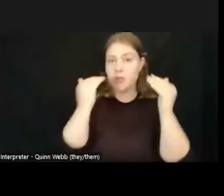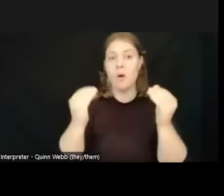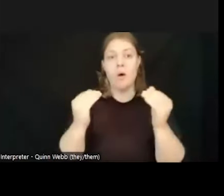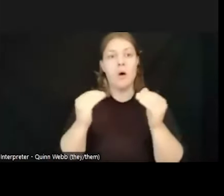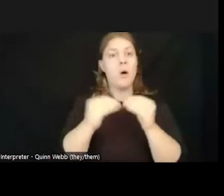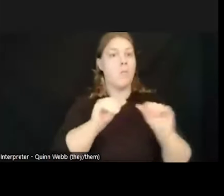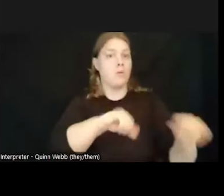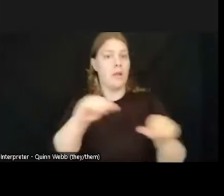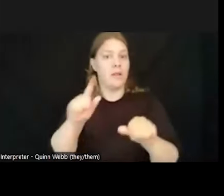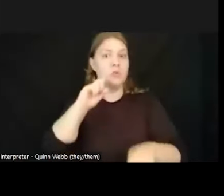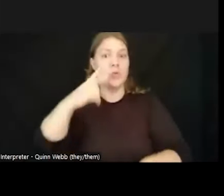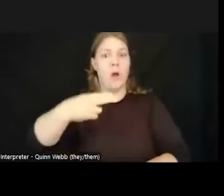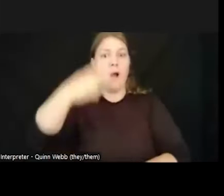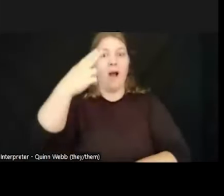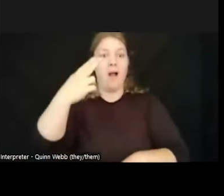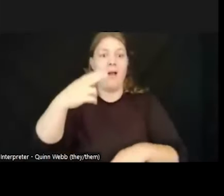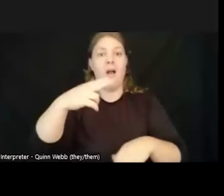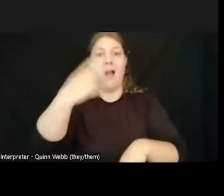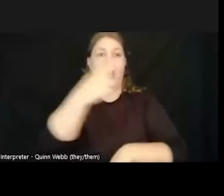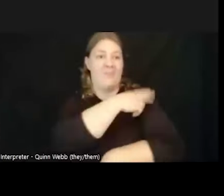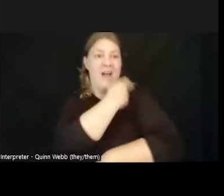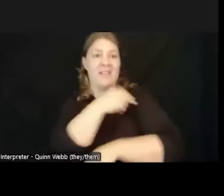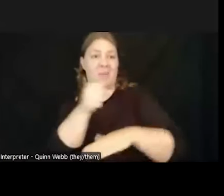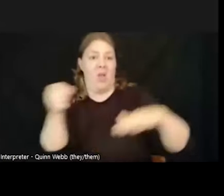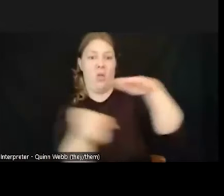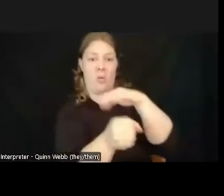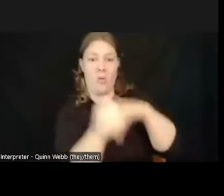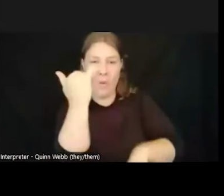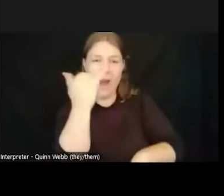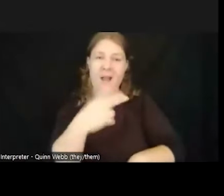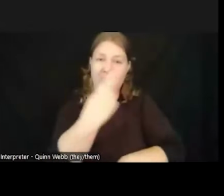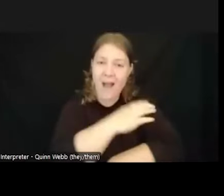white non Latinos because of poverty and lack of Access to Health Care have worse